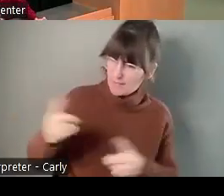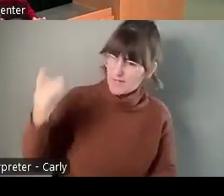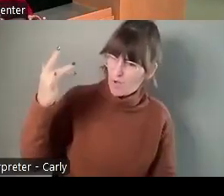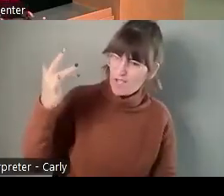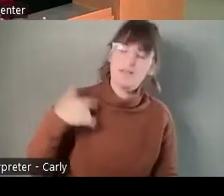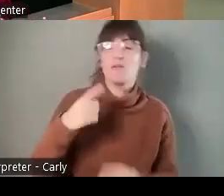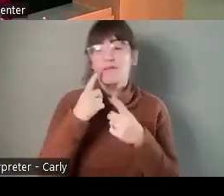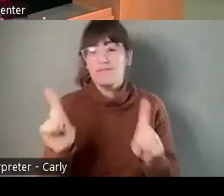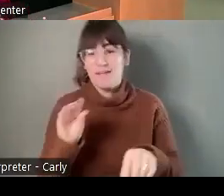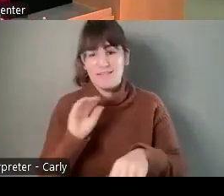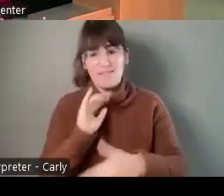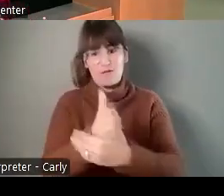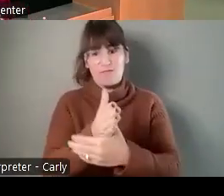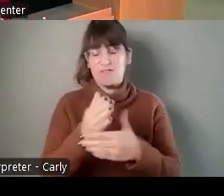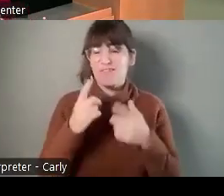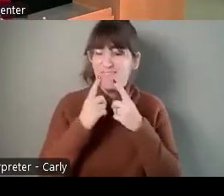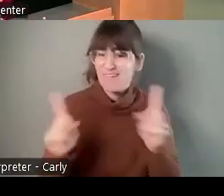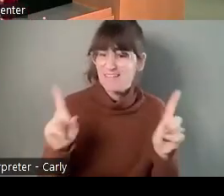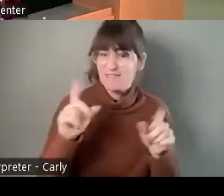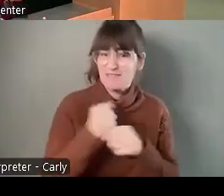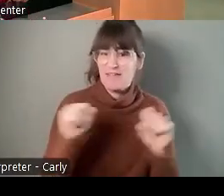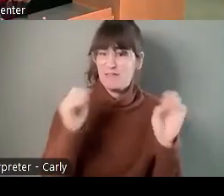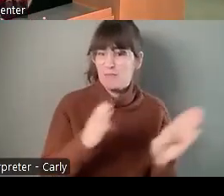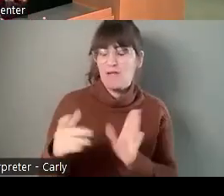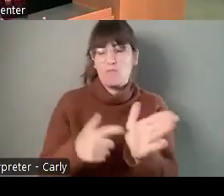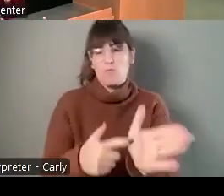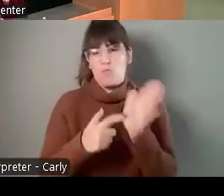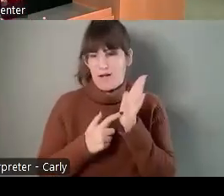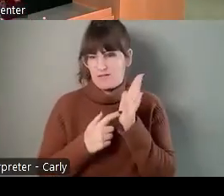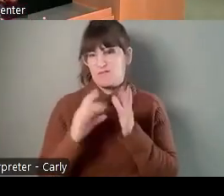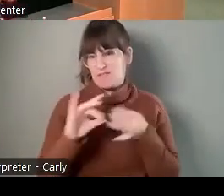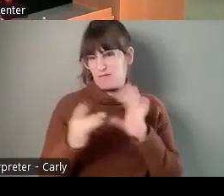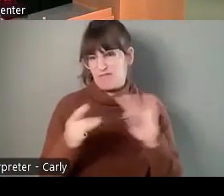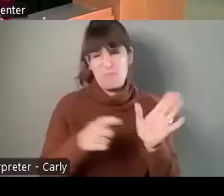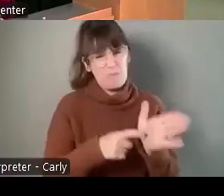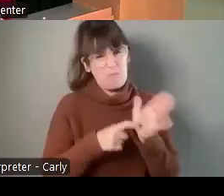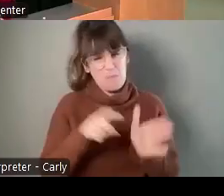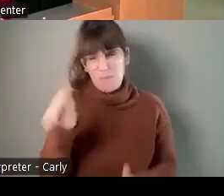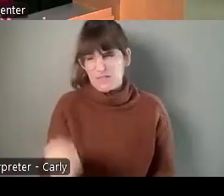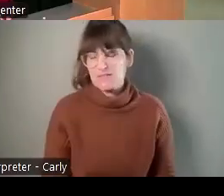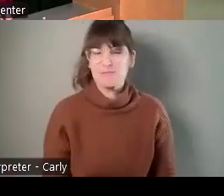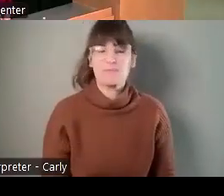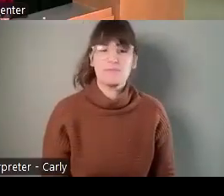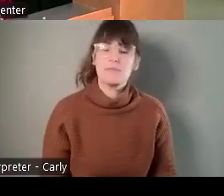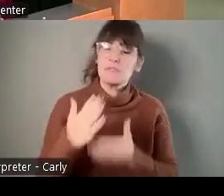effective safety plan has to include elements of narrative. And in some of the details of the of